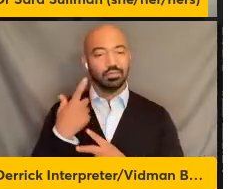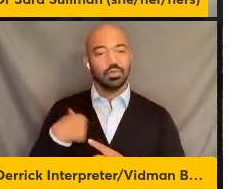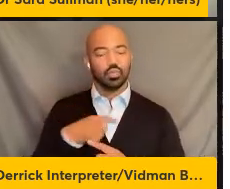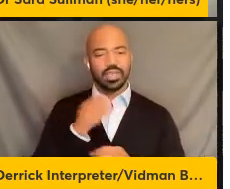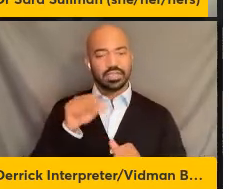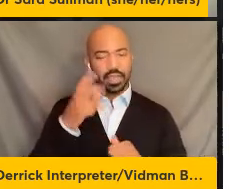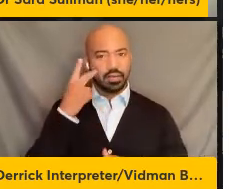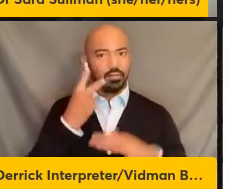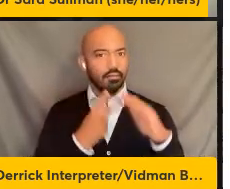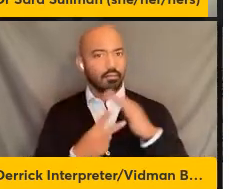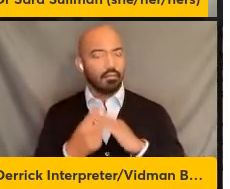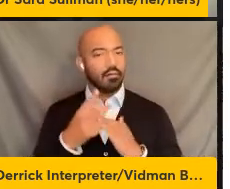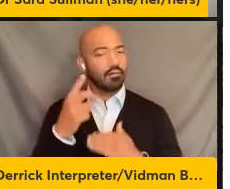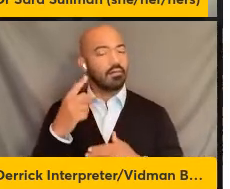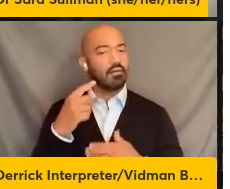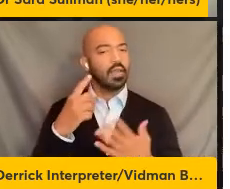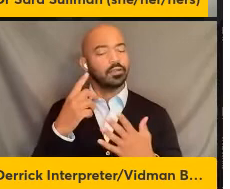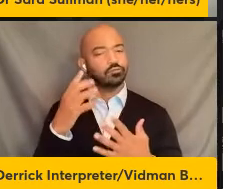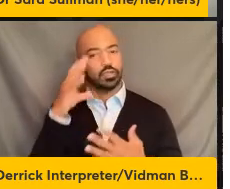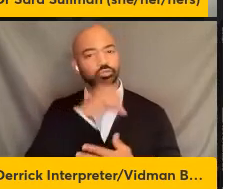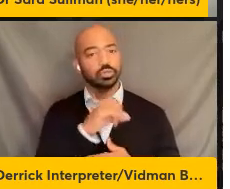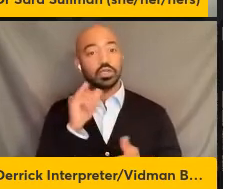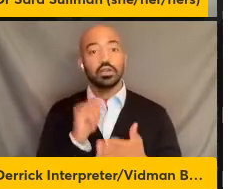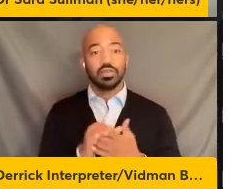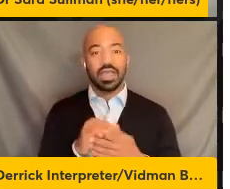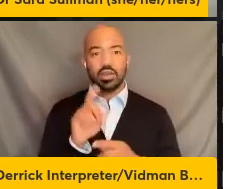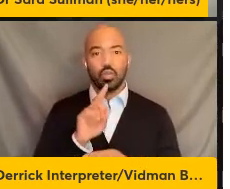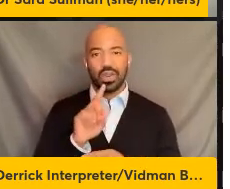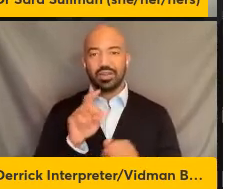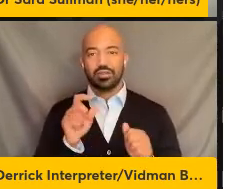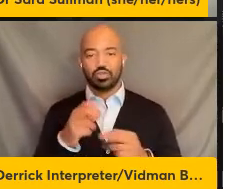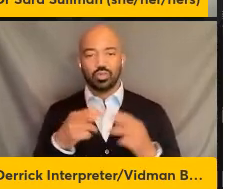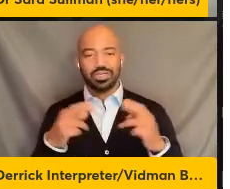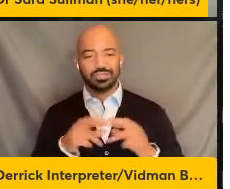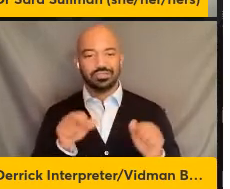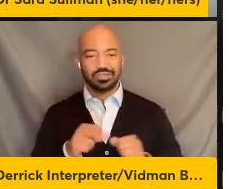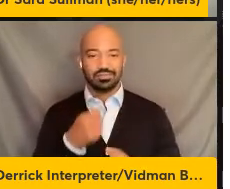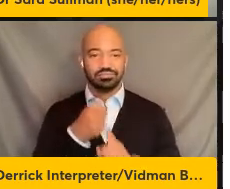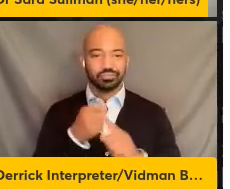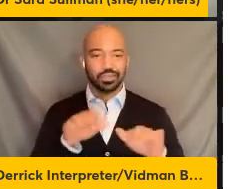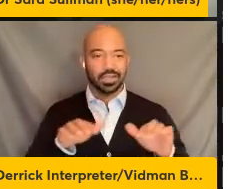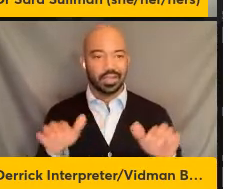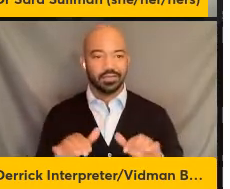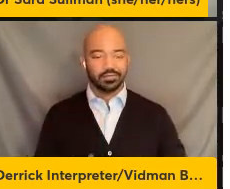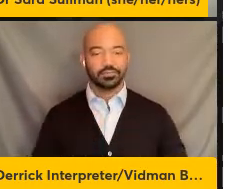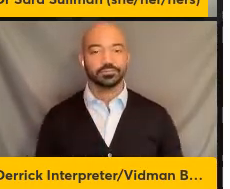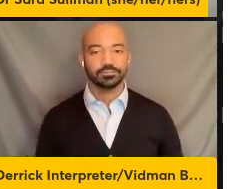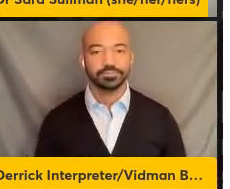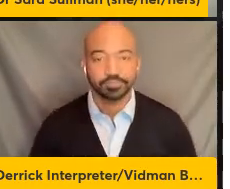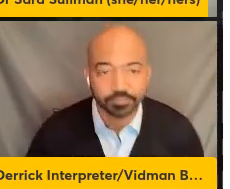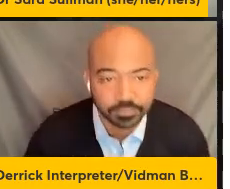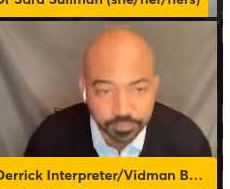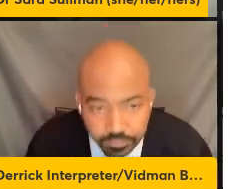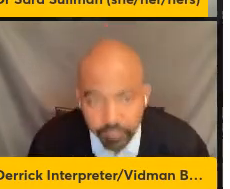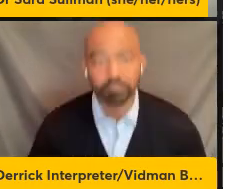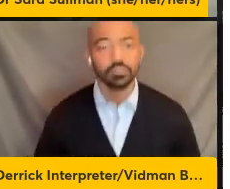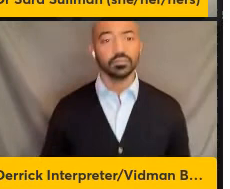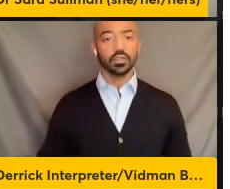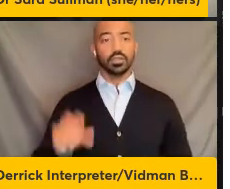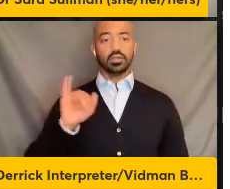the cellular identity where these regions could be active. So she applied the impact algorithm on the non coding region that